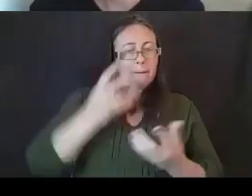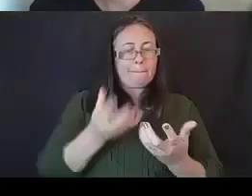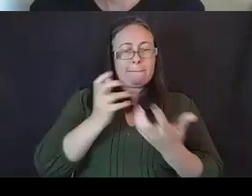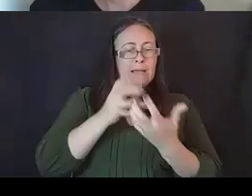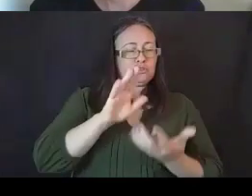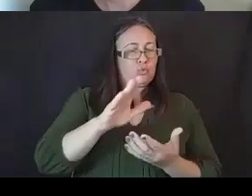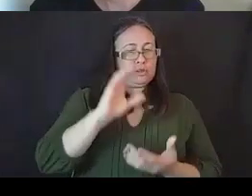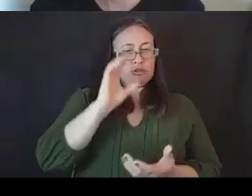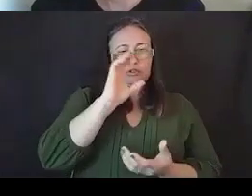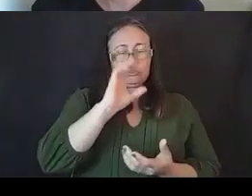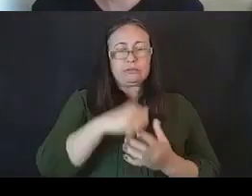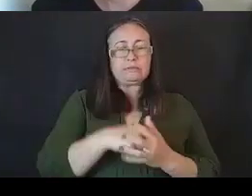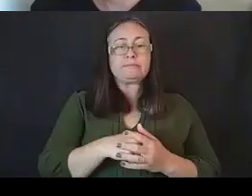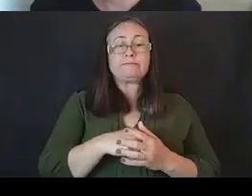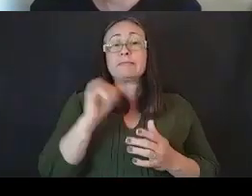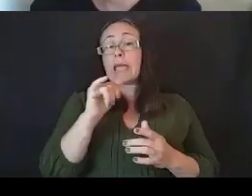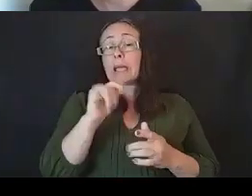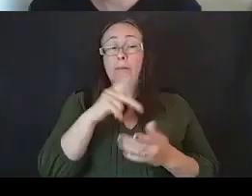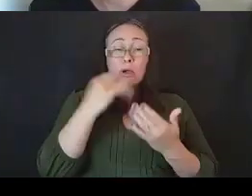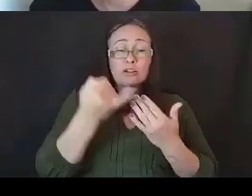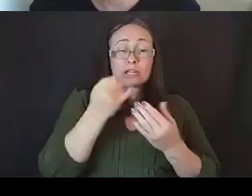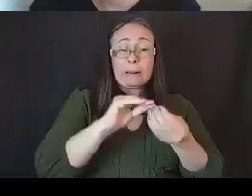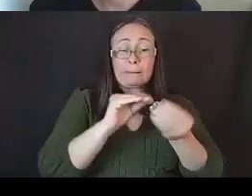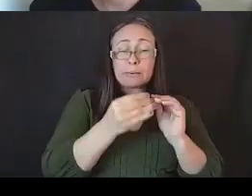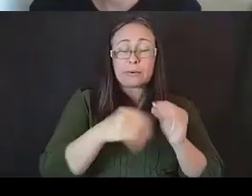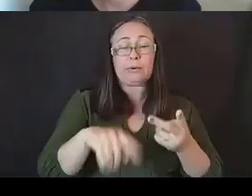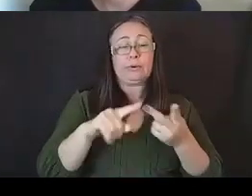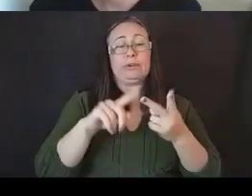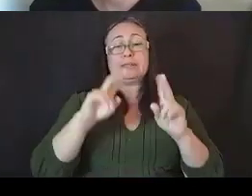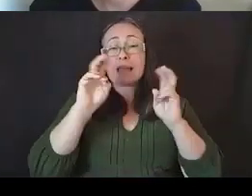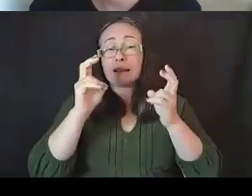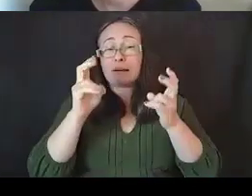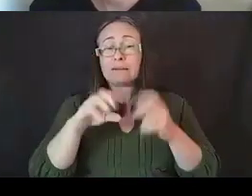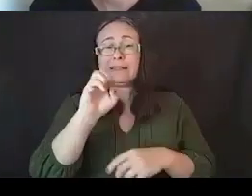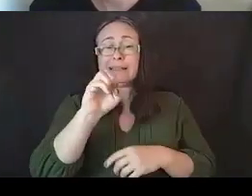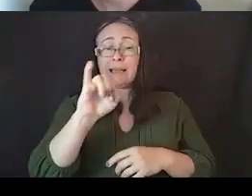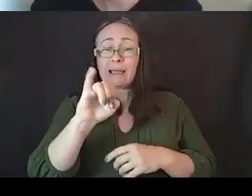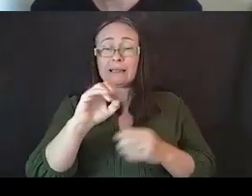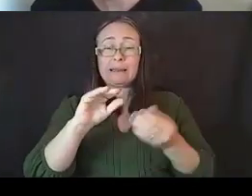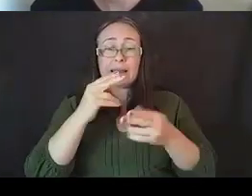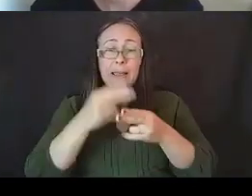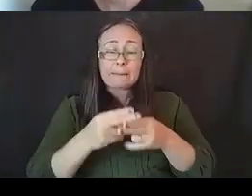Key details such as project number, project title, PI name, organization,